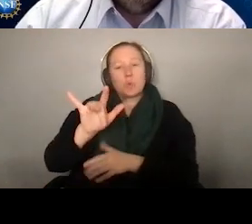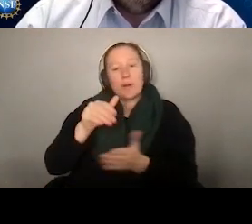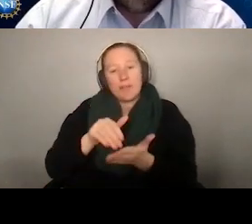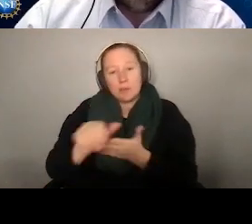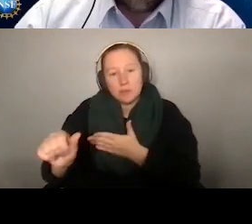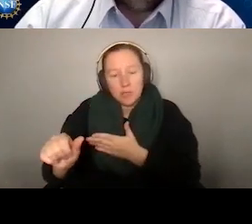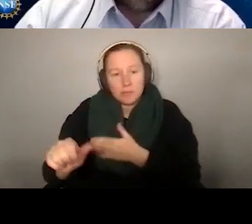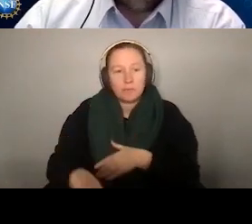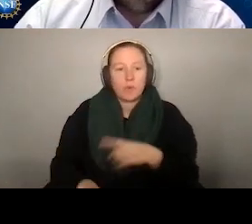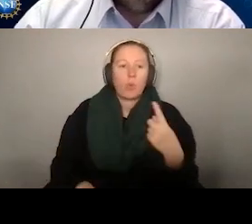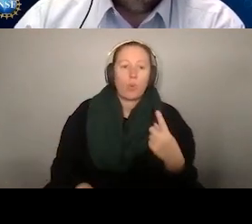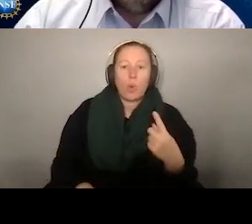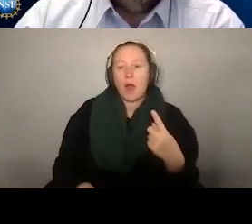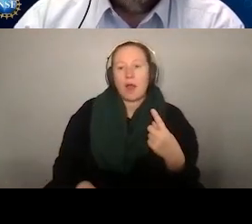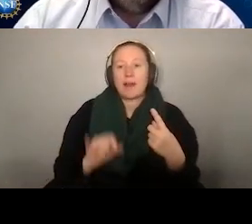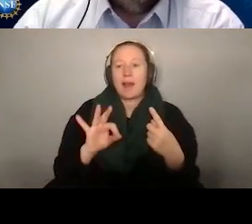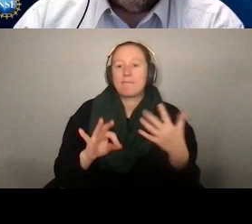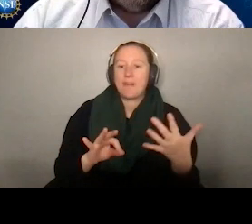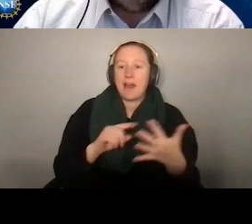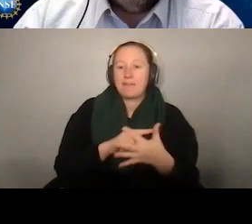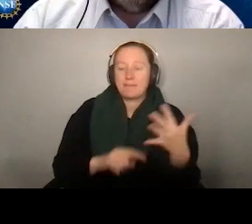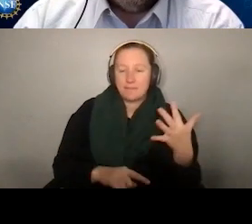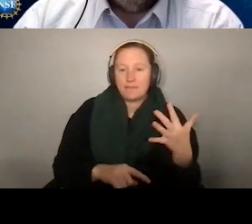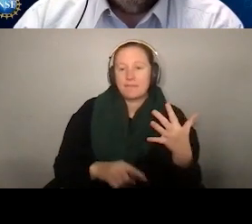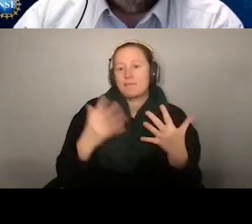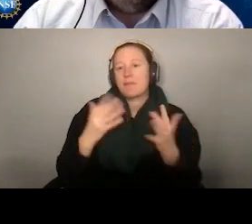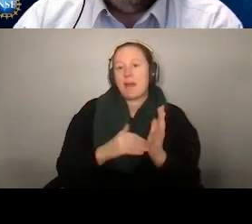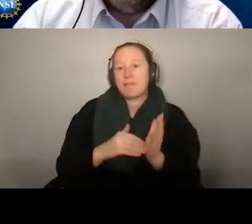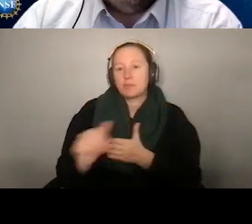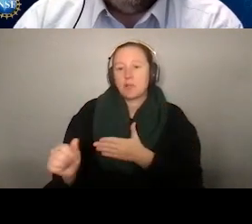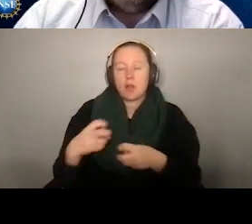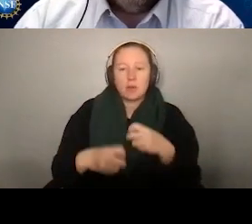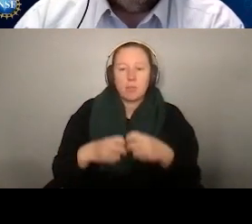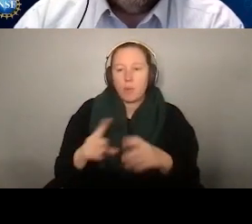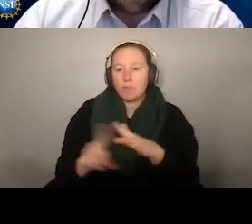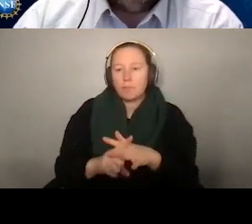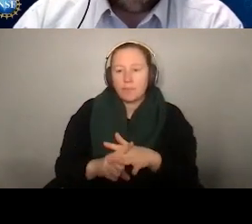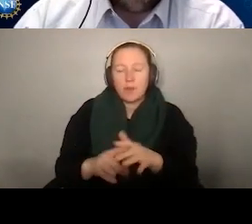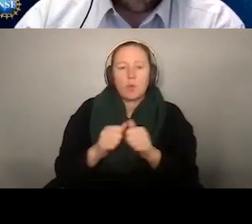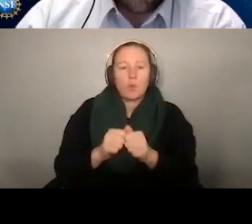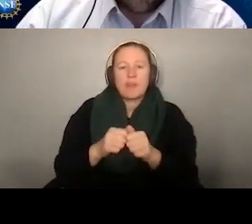and one of those $5,000 award payments had an issue during the interface with our financial system,